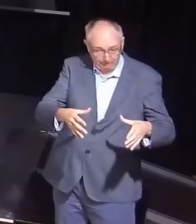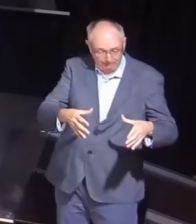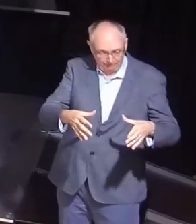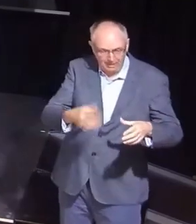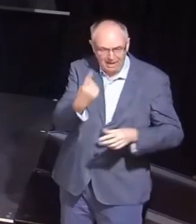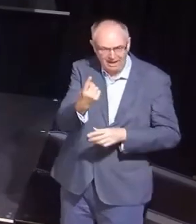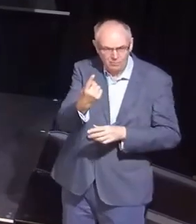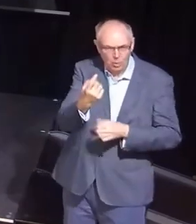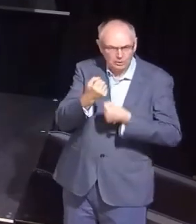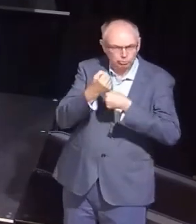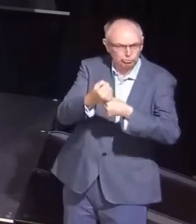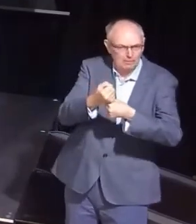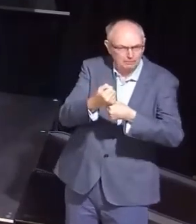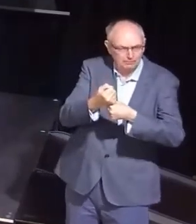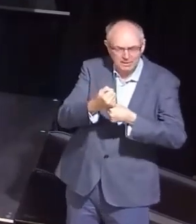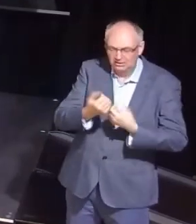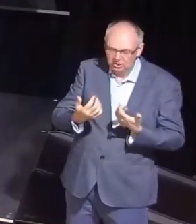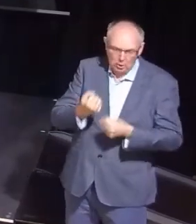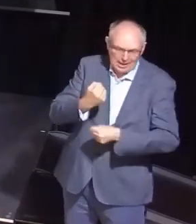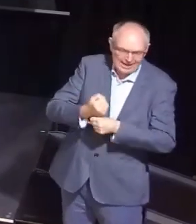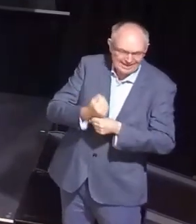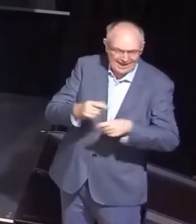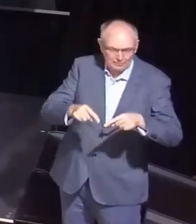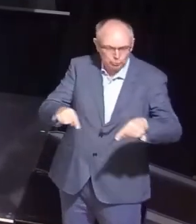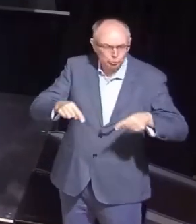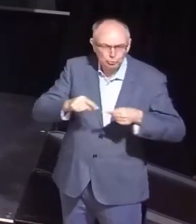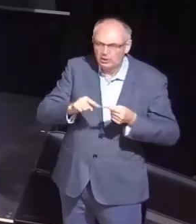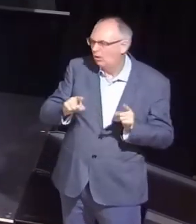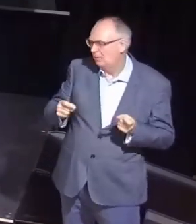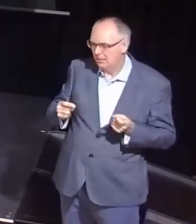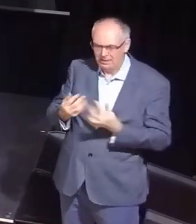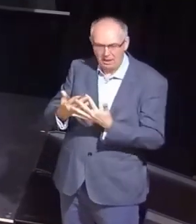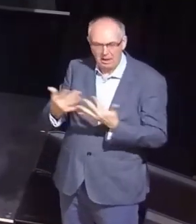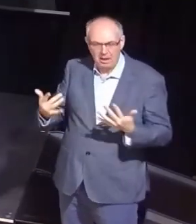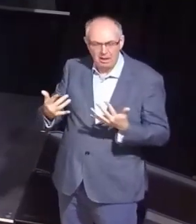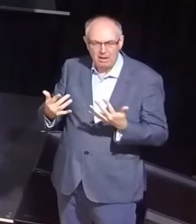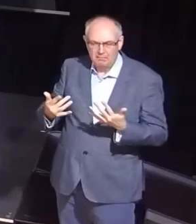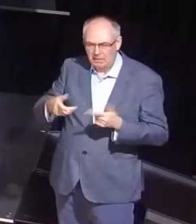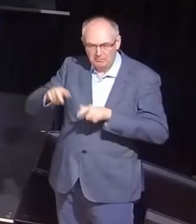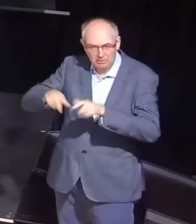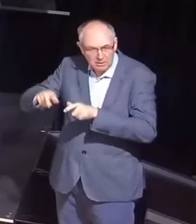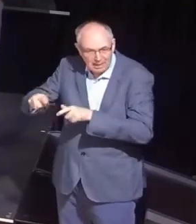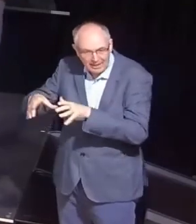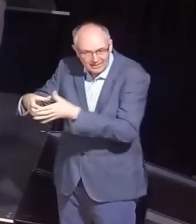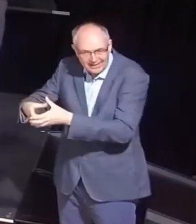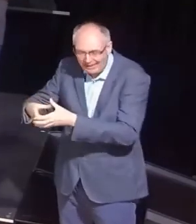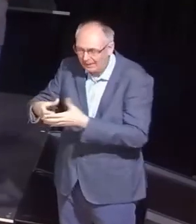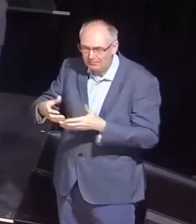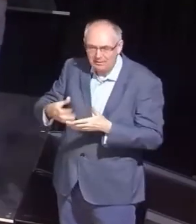So if I'm a game studio, we might have a multi-player team. We might have a campaign team, a sandbox team.